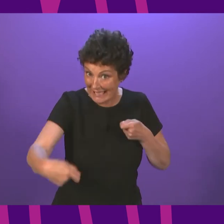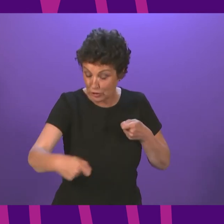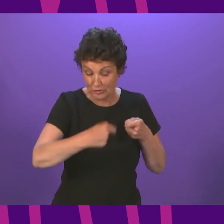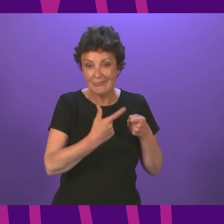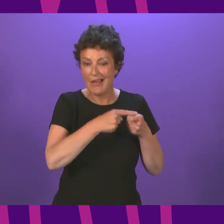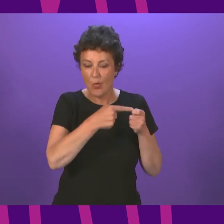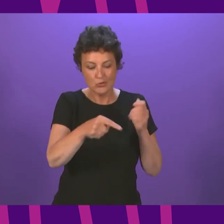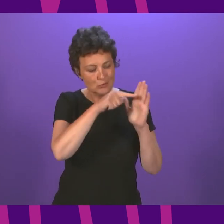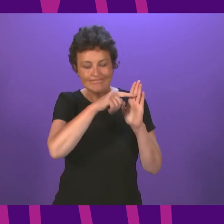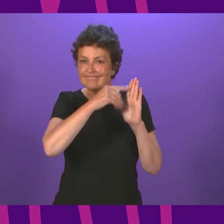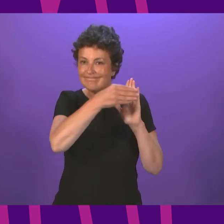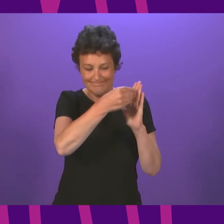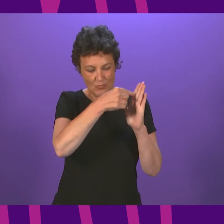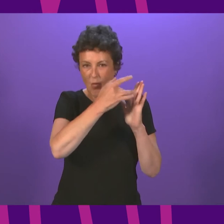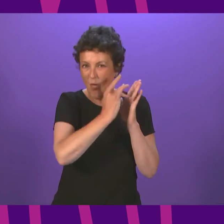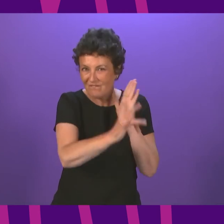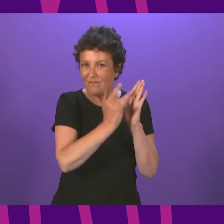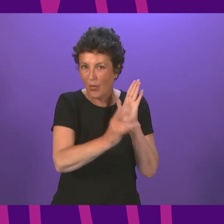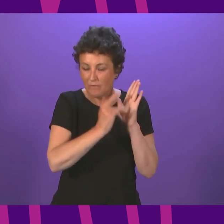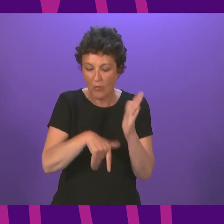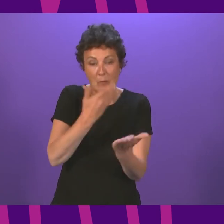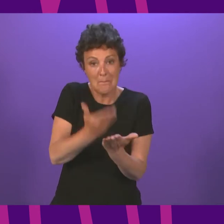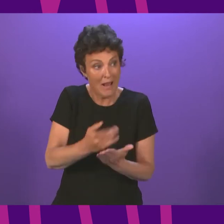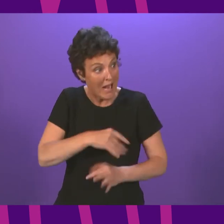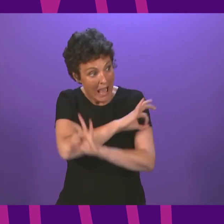the capacity of artistic venues—provided the necessary clarity for the theatre and